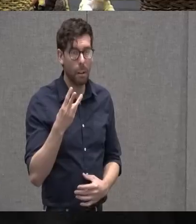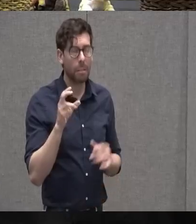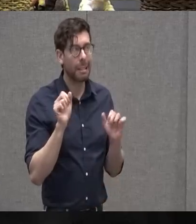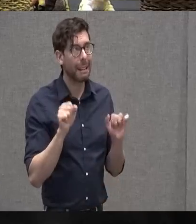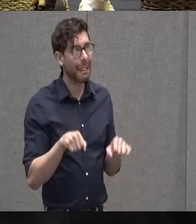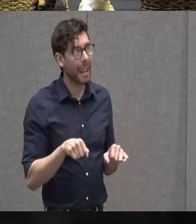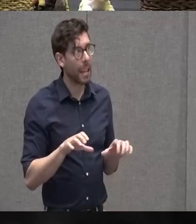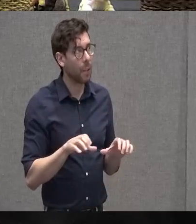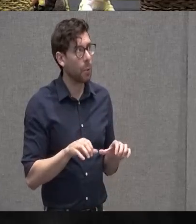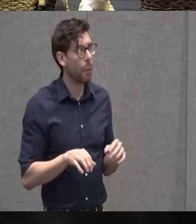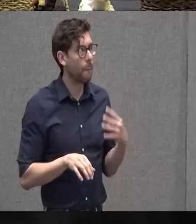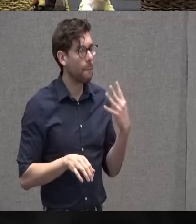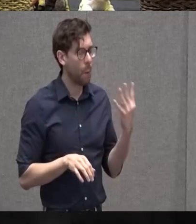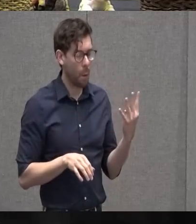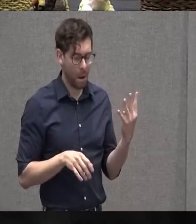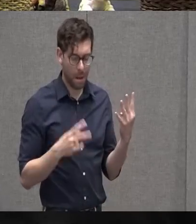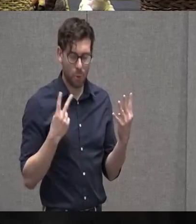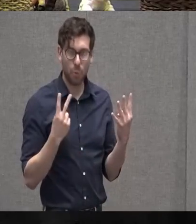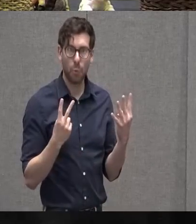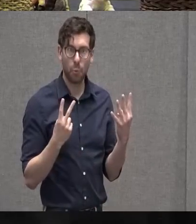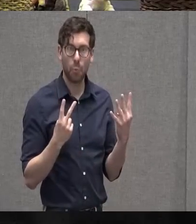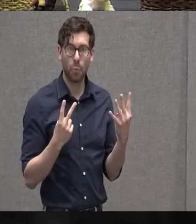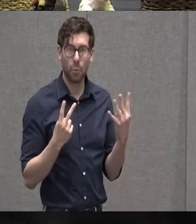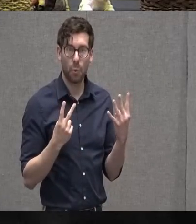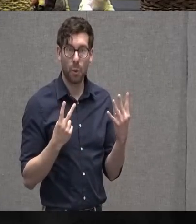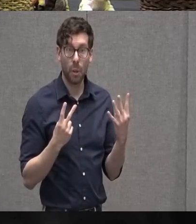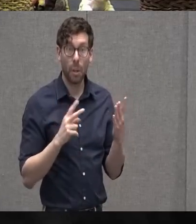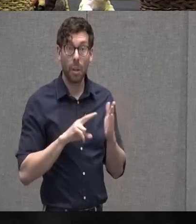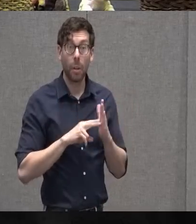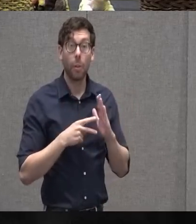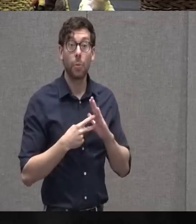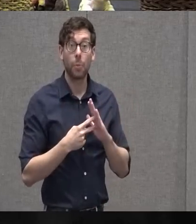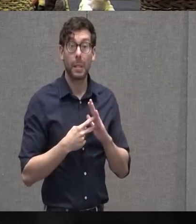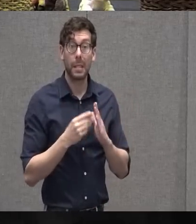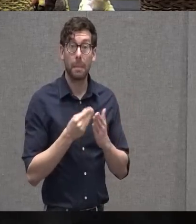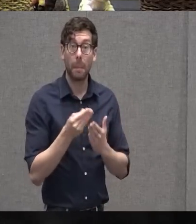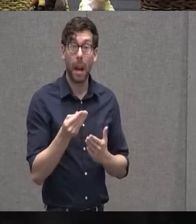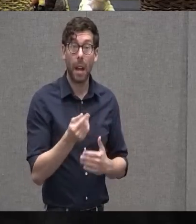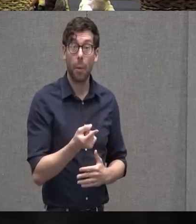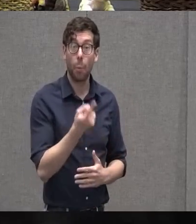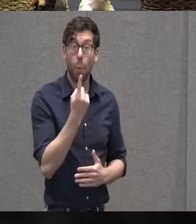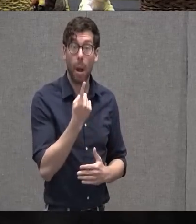one, two, three, four and two. So I could buy one book and one football.